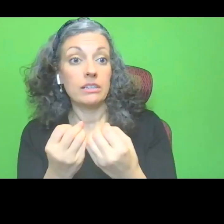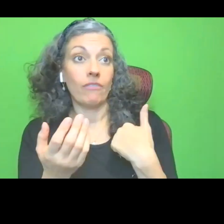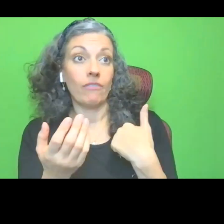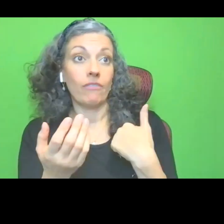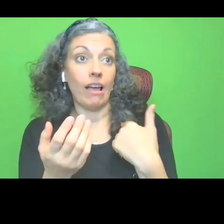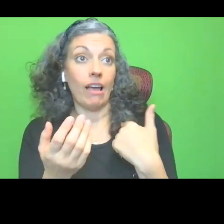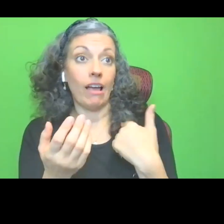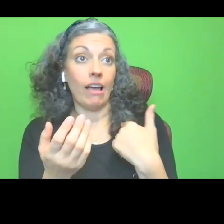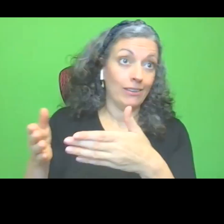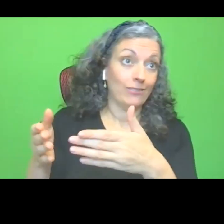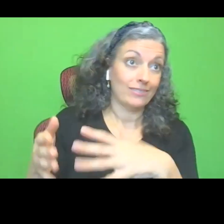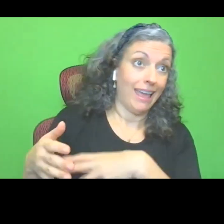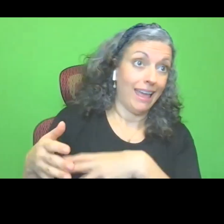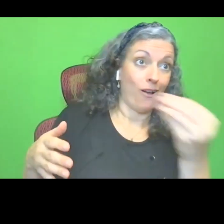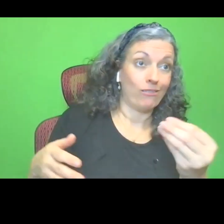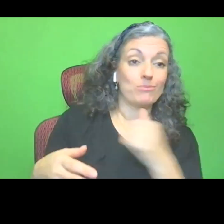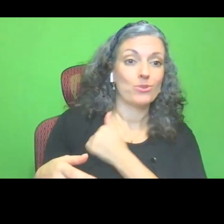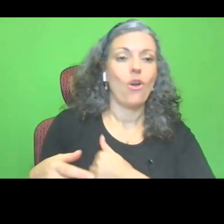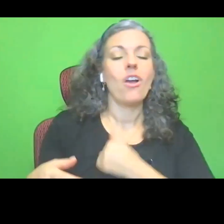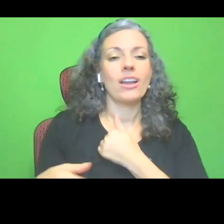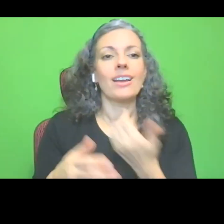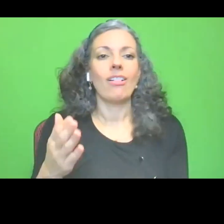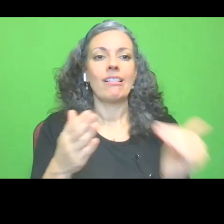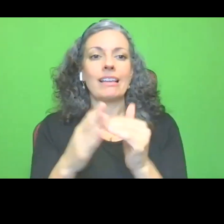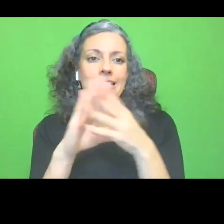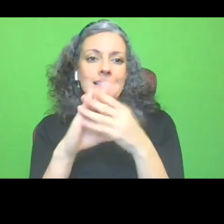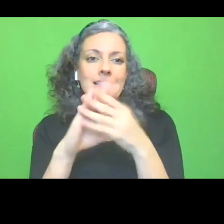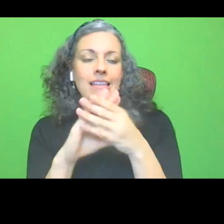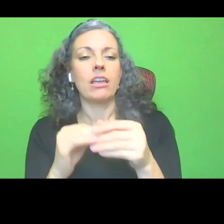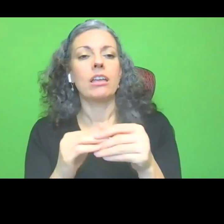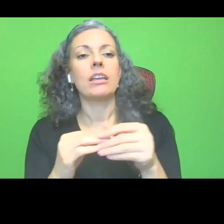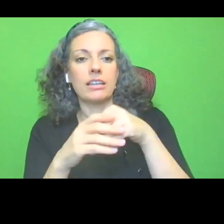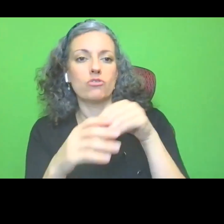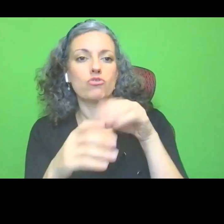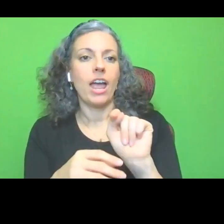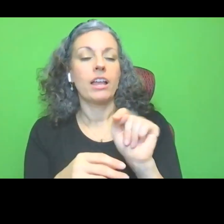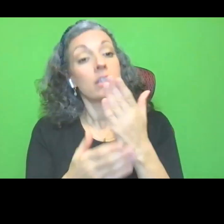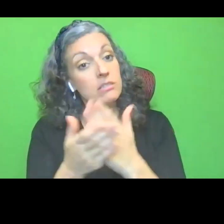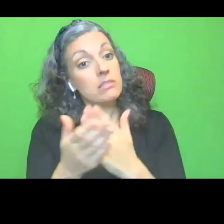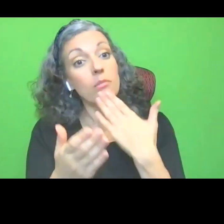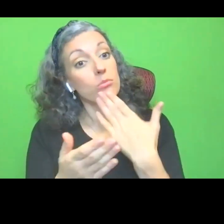and I will repeat it, but I do think that you do have some that are doing a lot of really, really cool work.